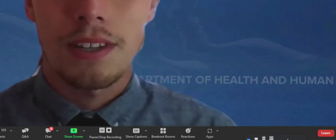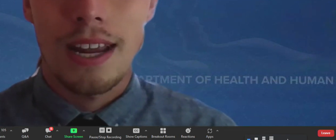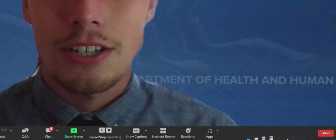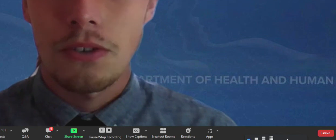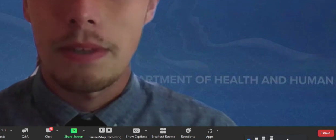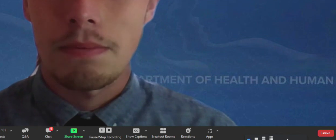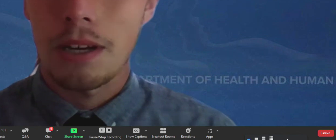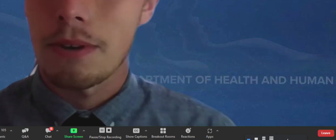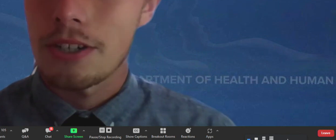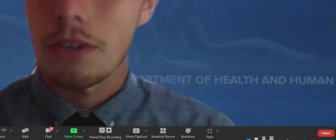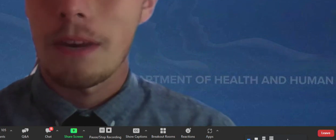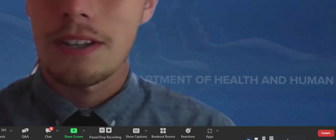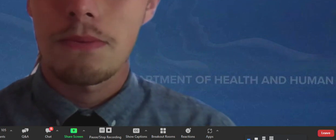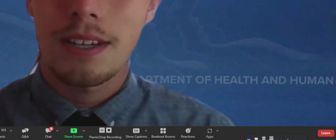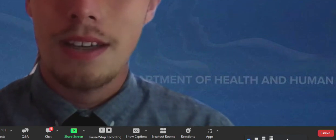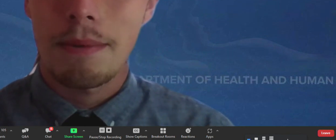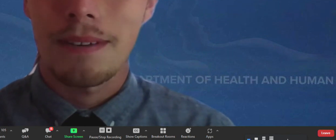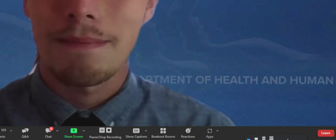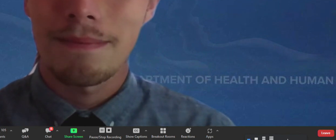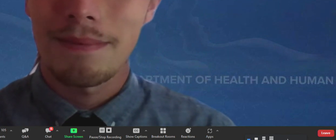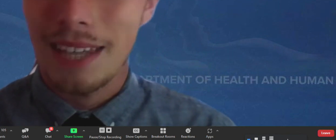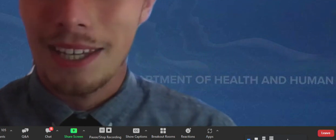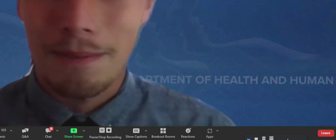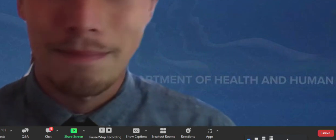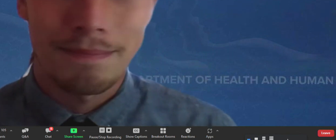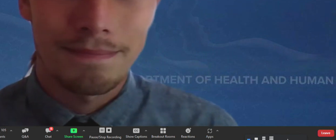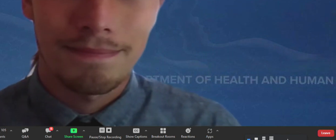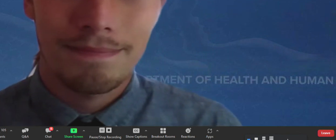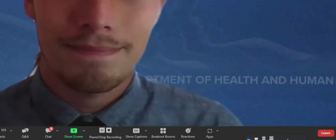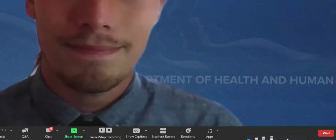of the National Women's Blood Pressure Awareness Week Summit. Thank you.